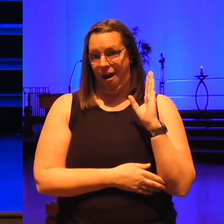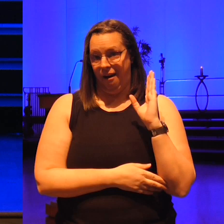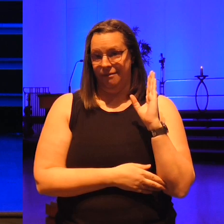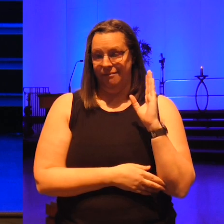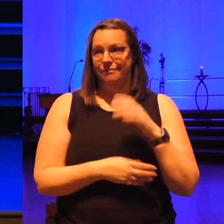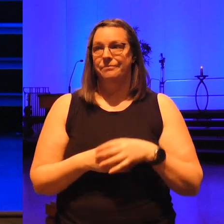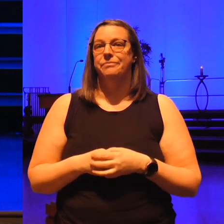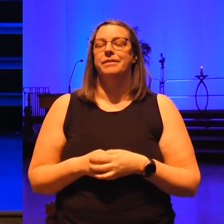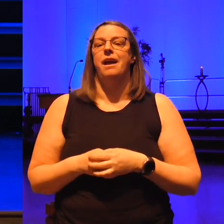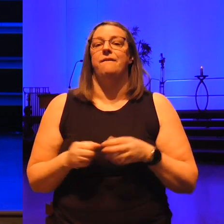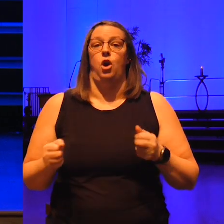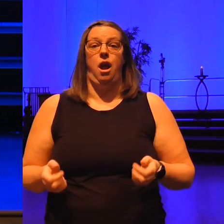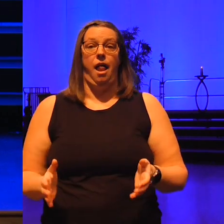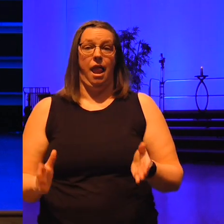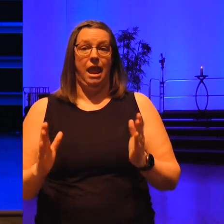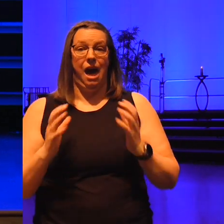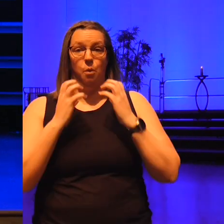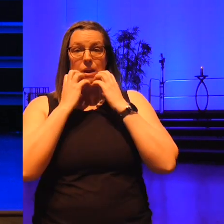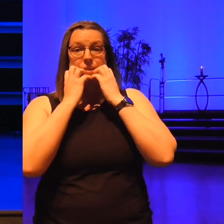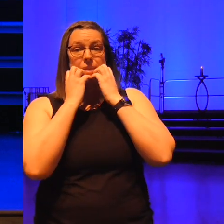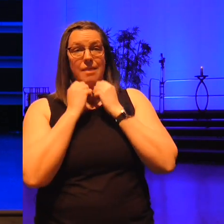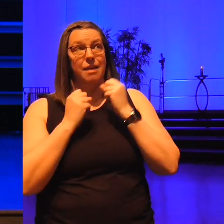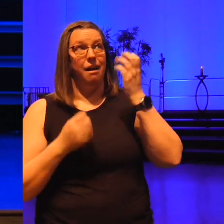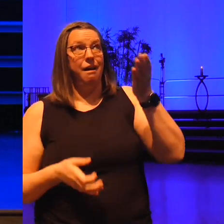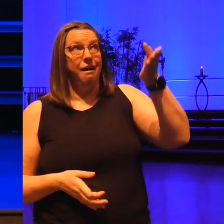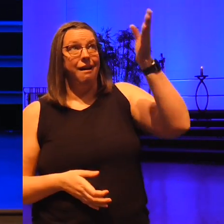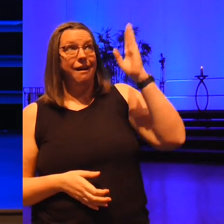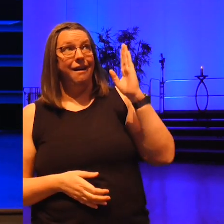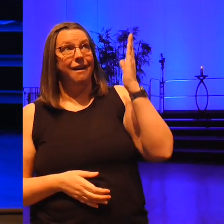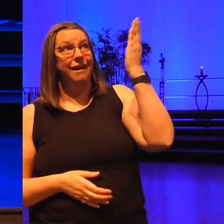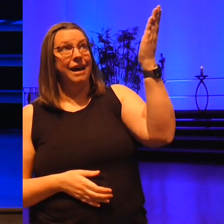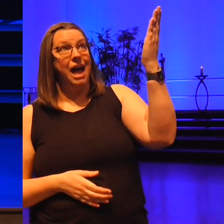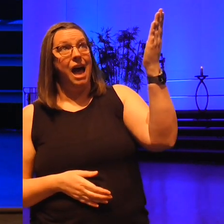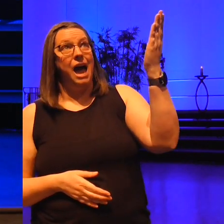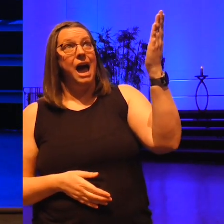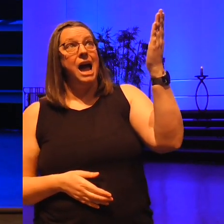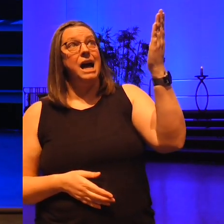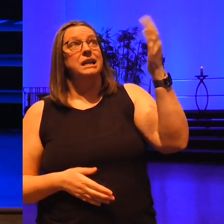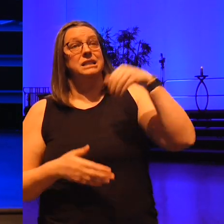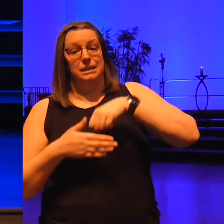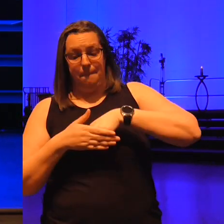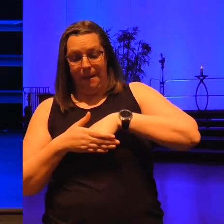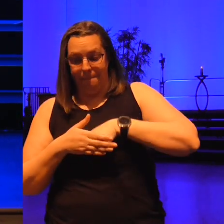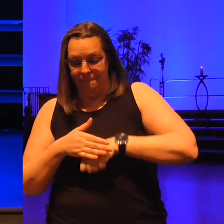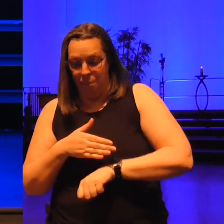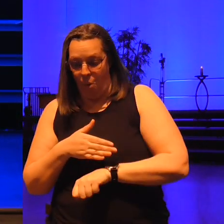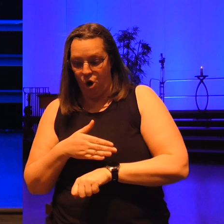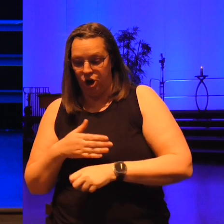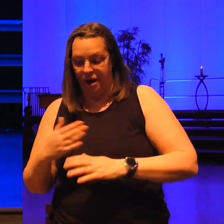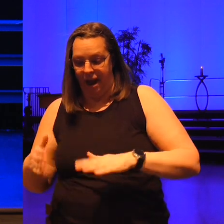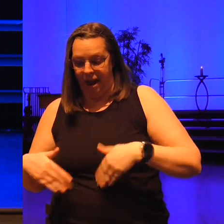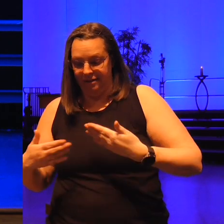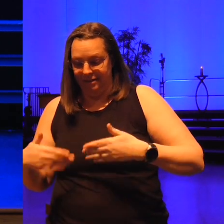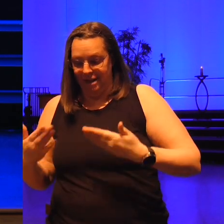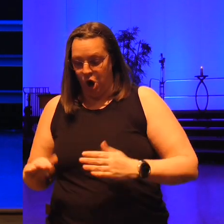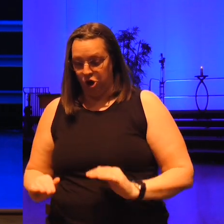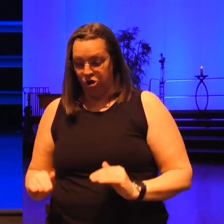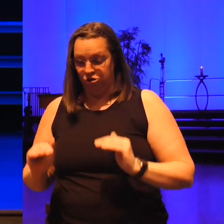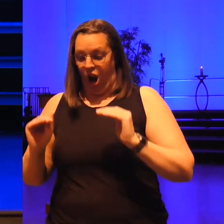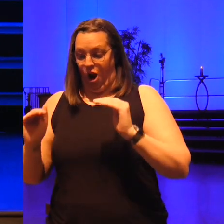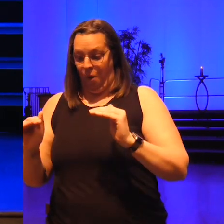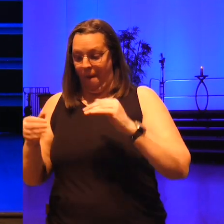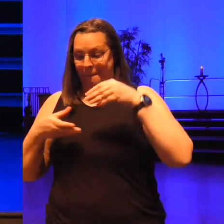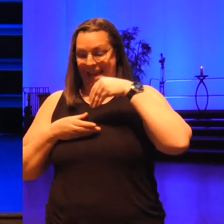the Beloved to be born and birthed and cultivated in your heart without self-acceptance you can't